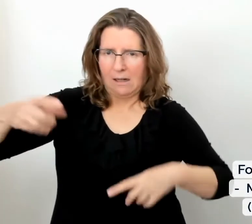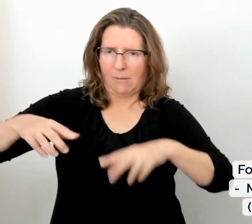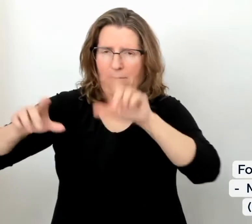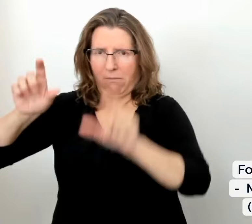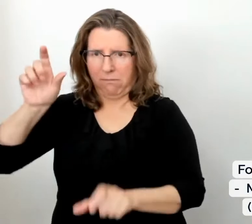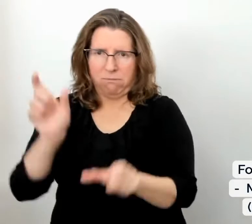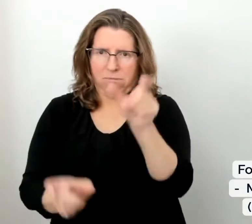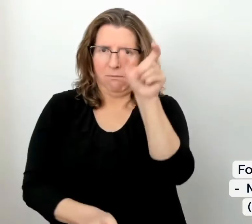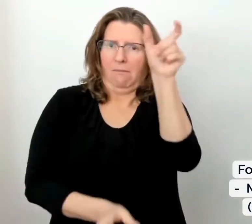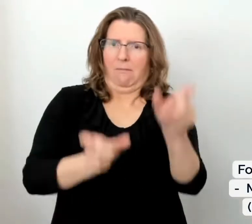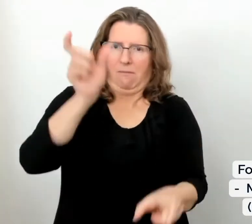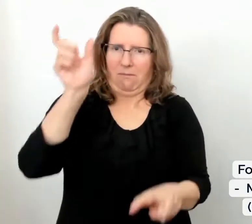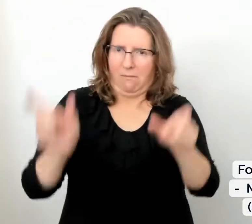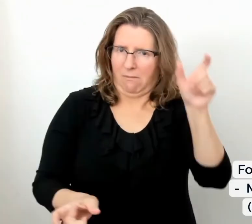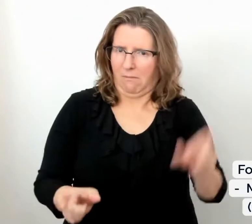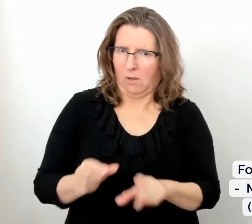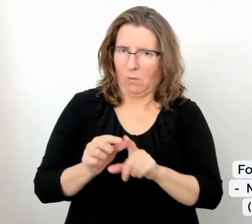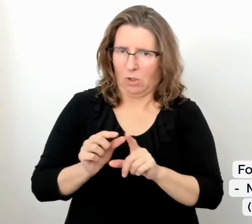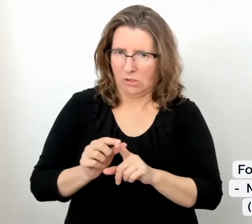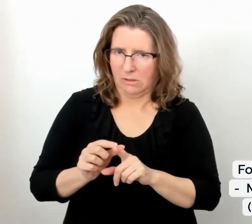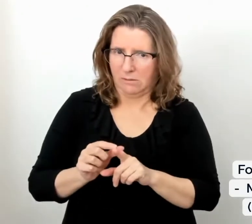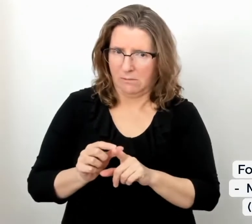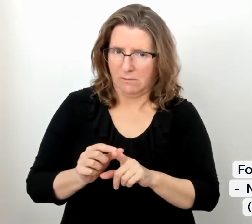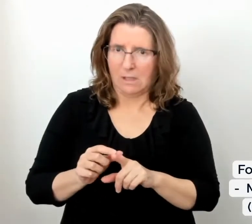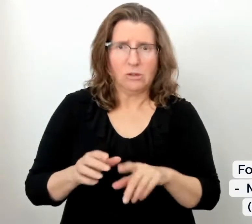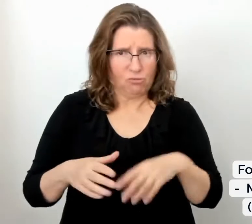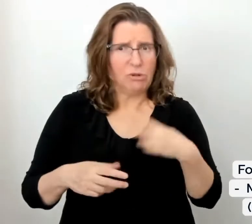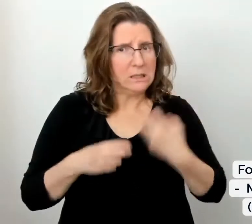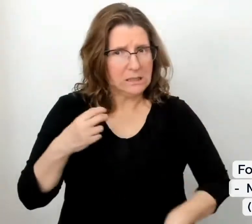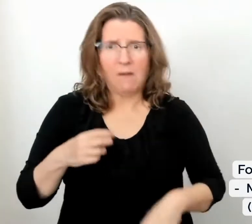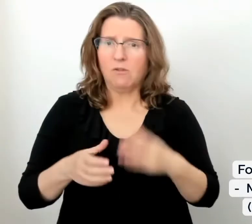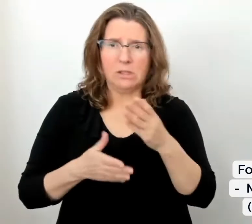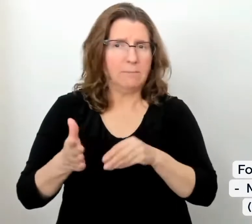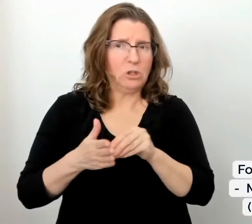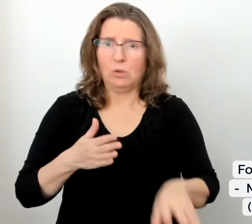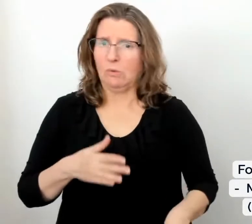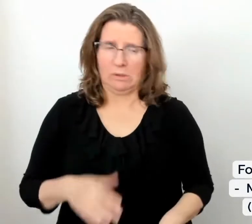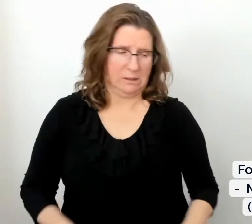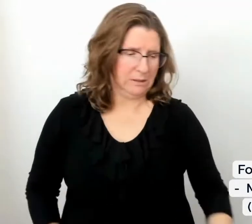As you can see here most of the lines drift down the page. So it can be tough for some students.